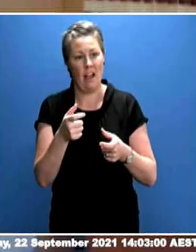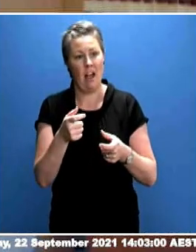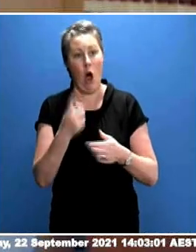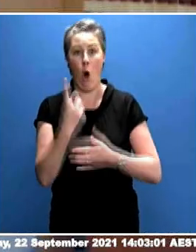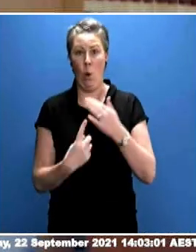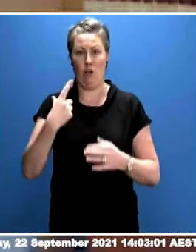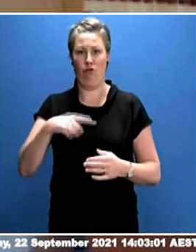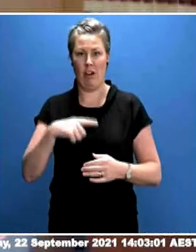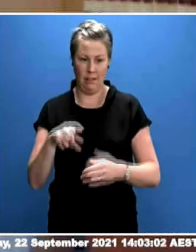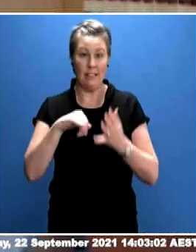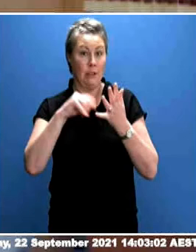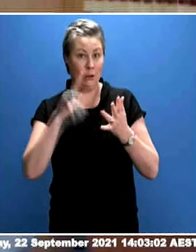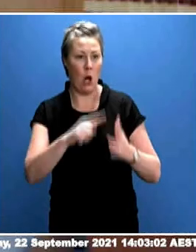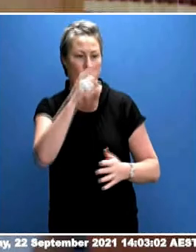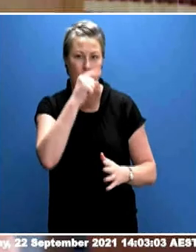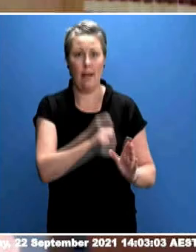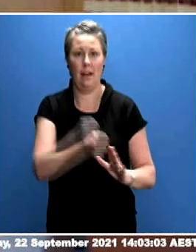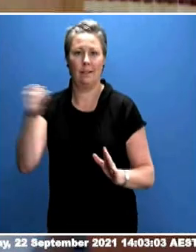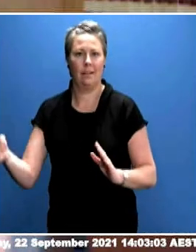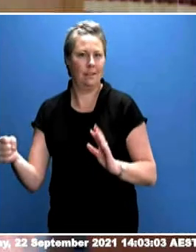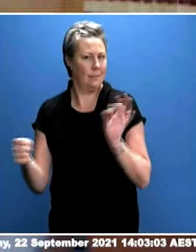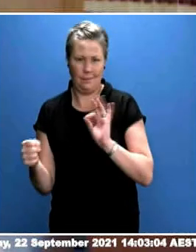All right. as part of that referral process, where some of those